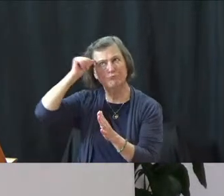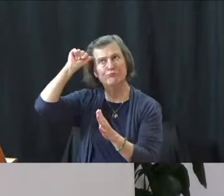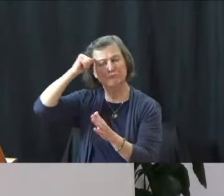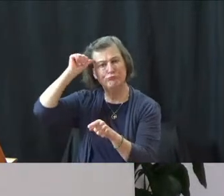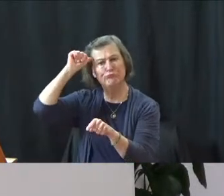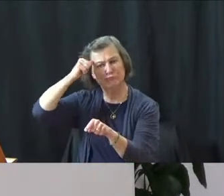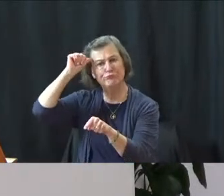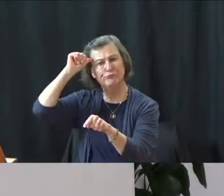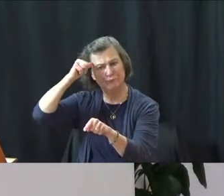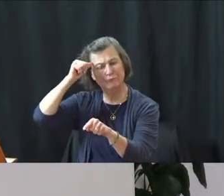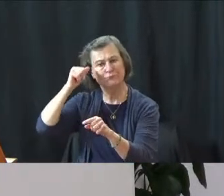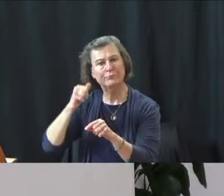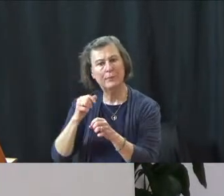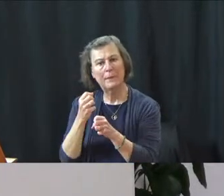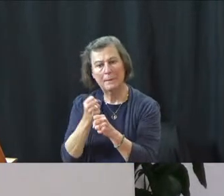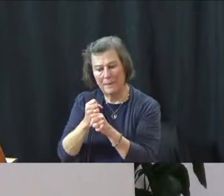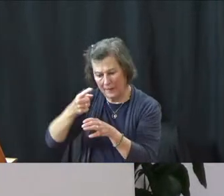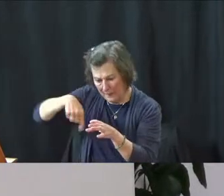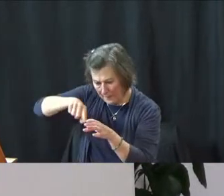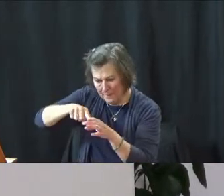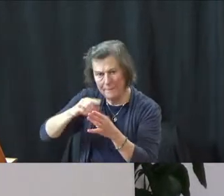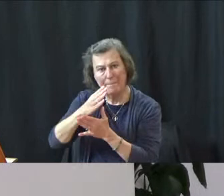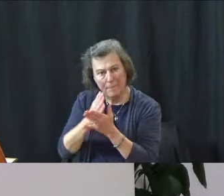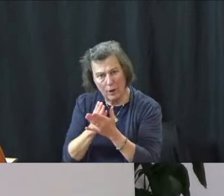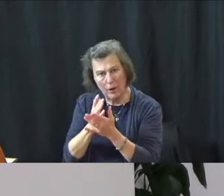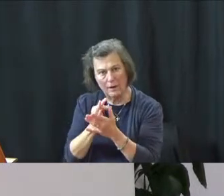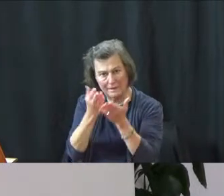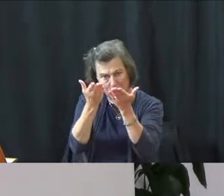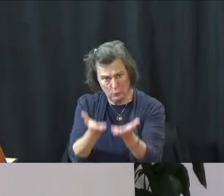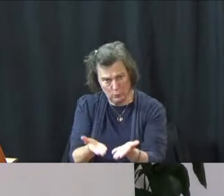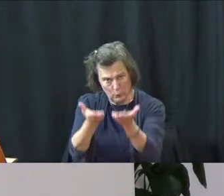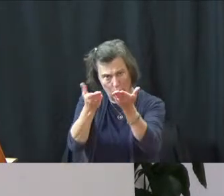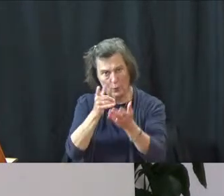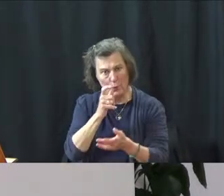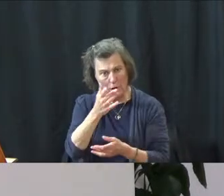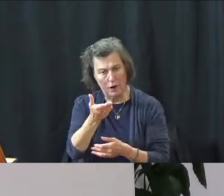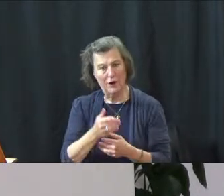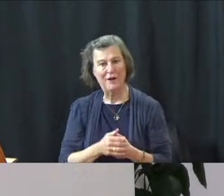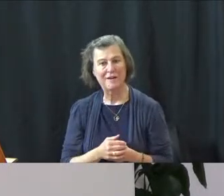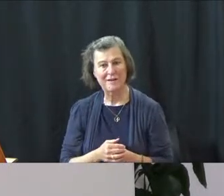Make them part of who you are.